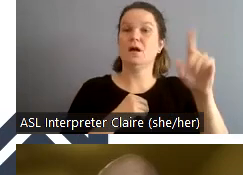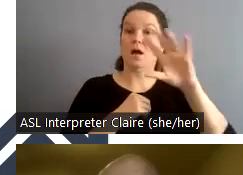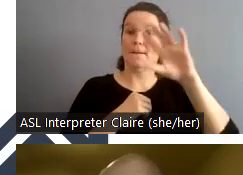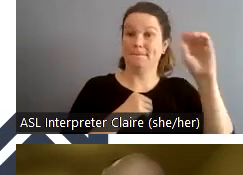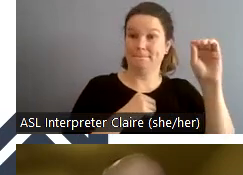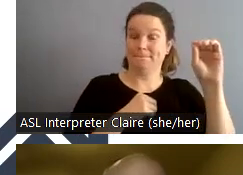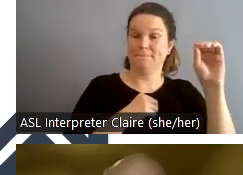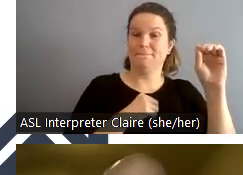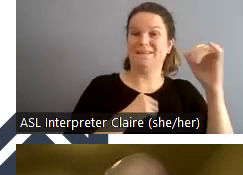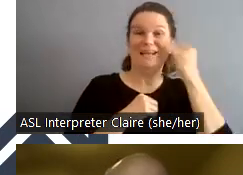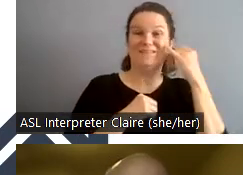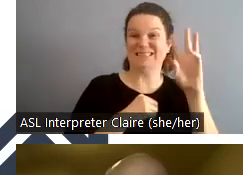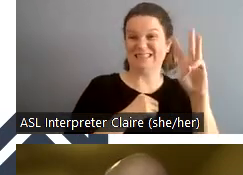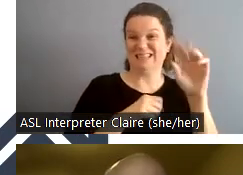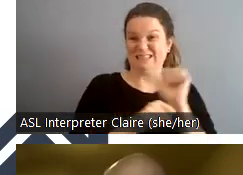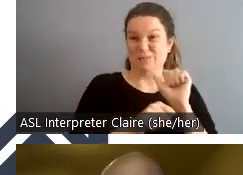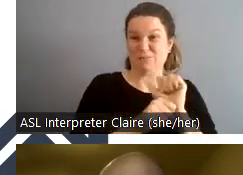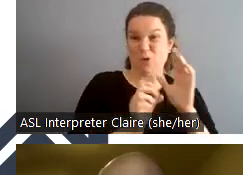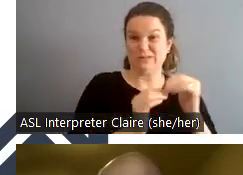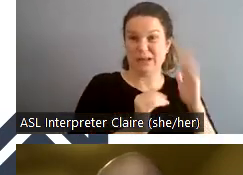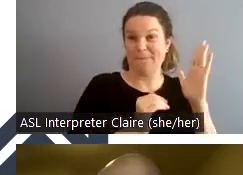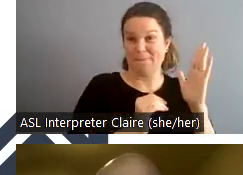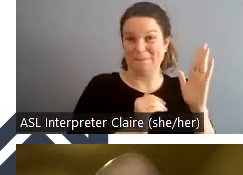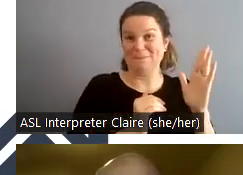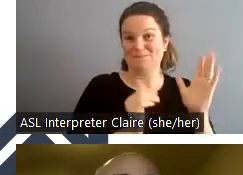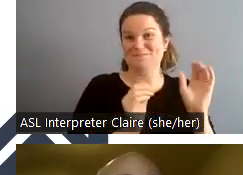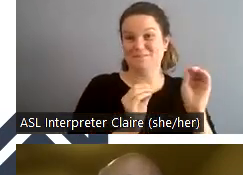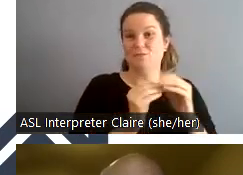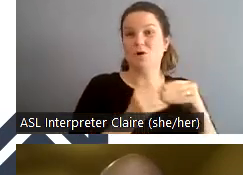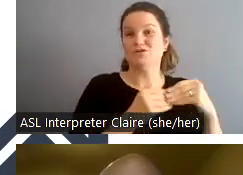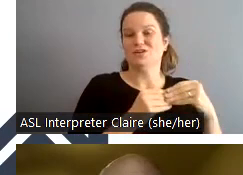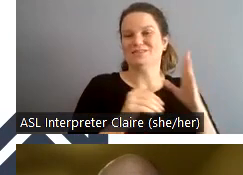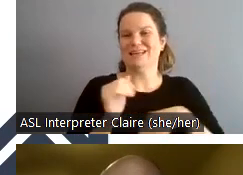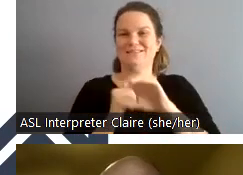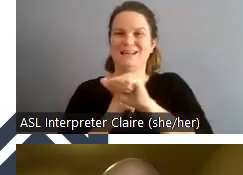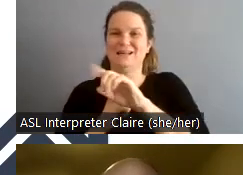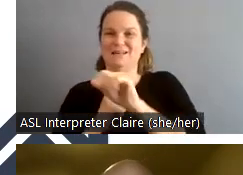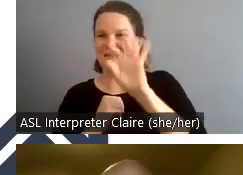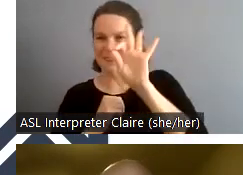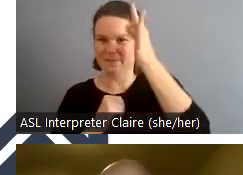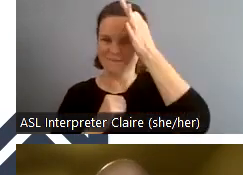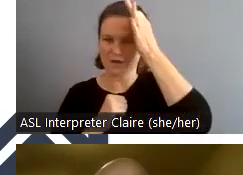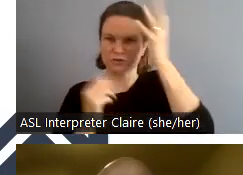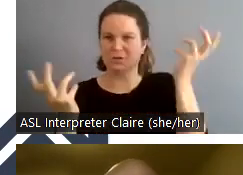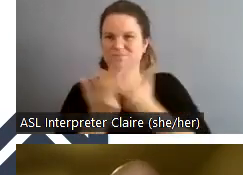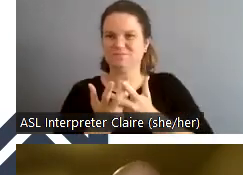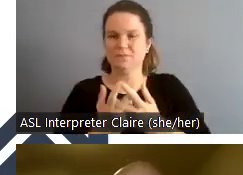that you have six employees or more- and that's actually more generous than the Americans with Disabilities Act, the